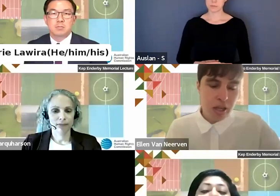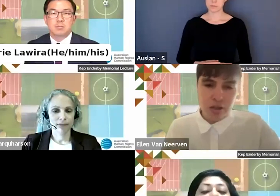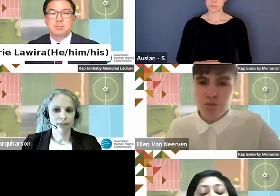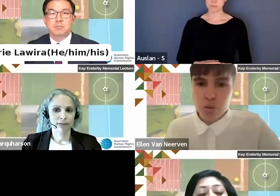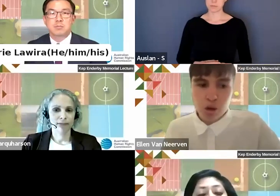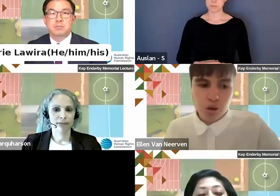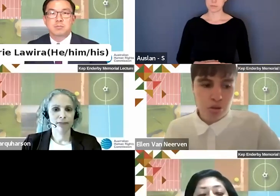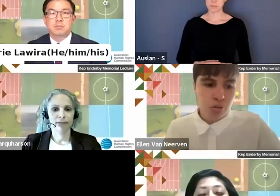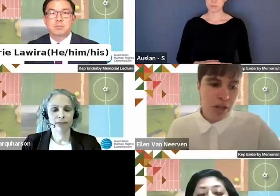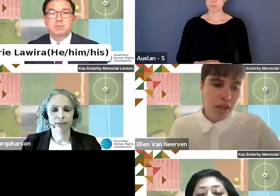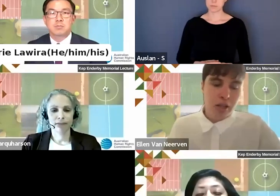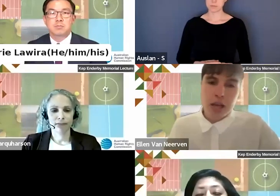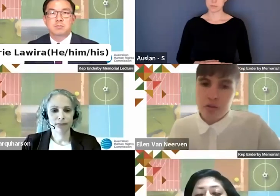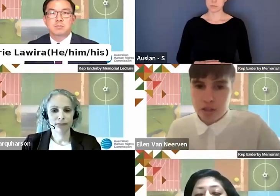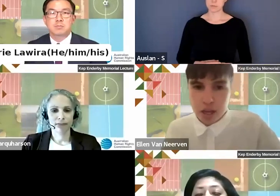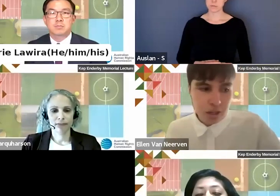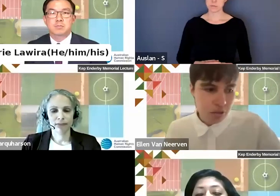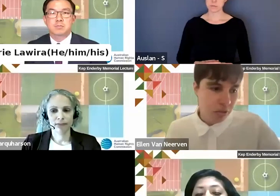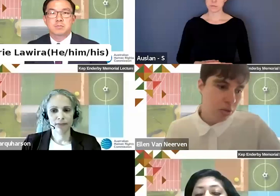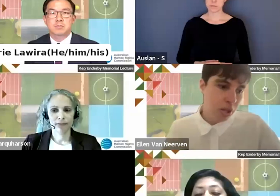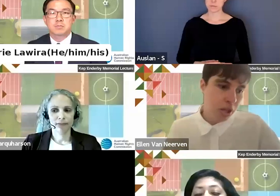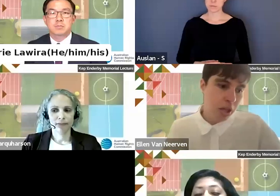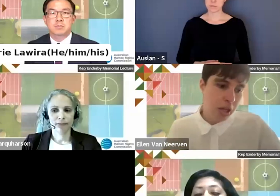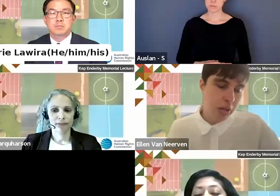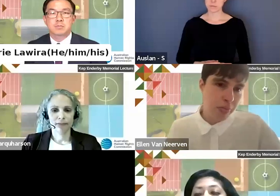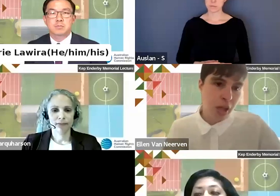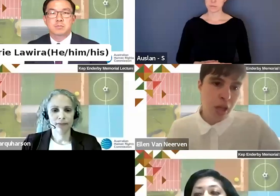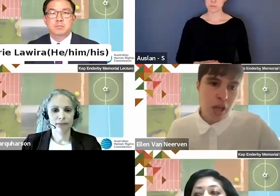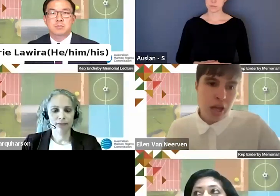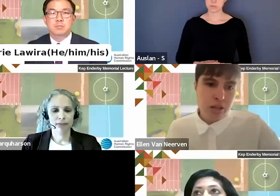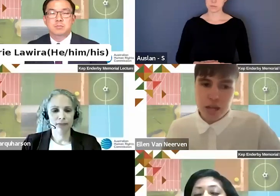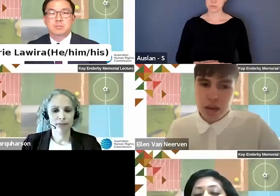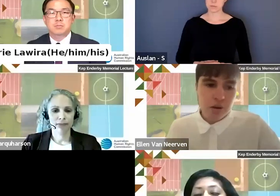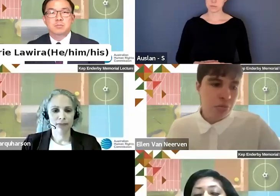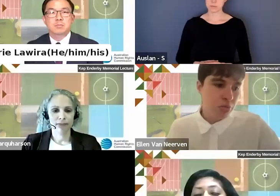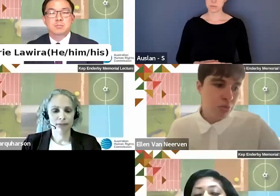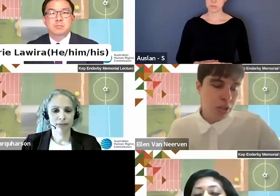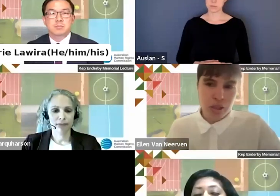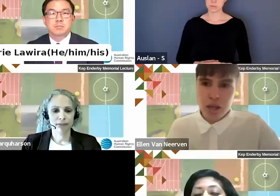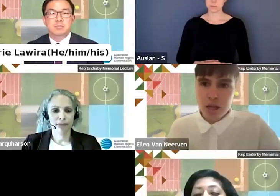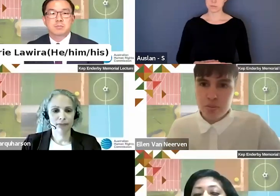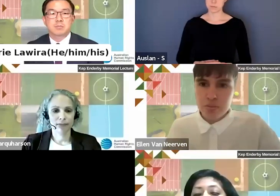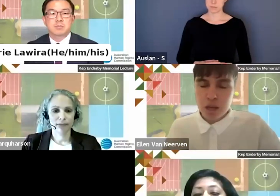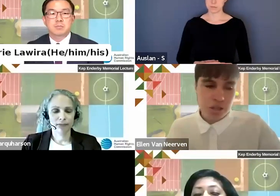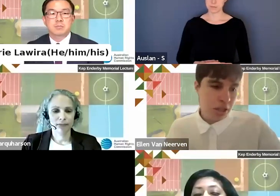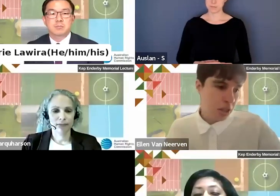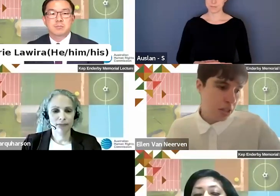into roles where they can have a say in the future, as Karen was really articulate,